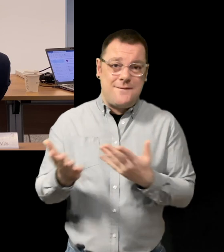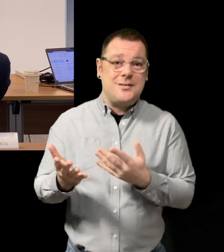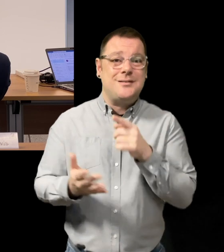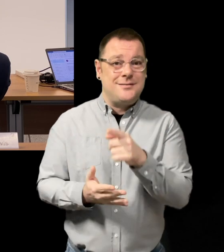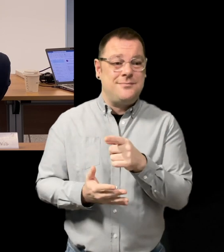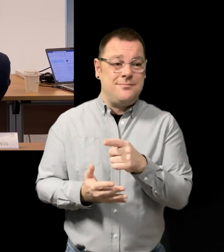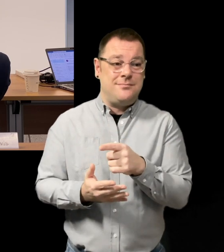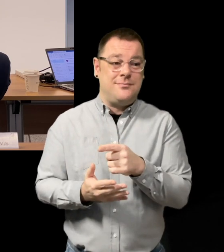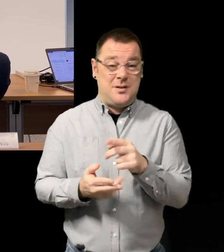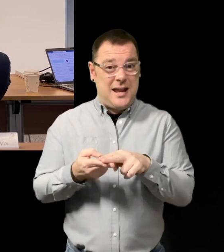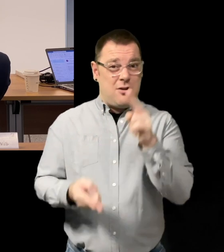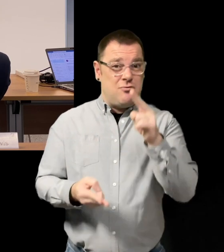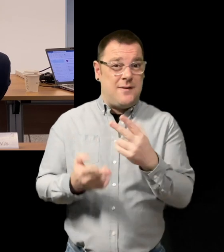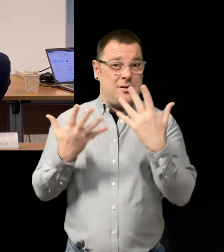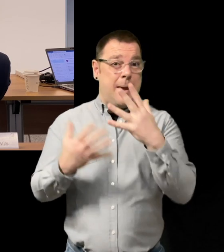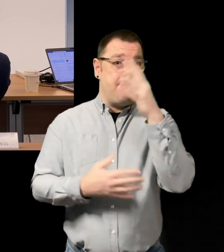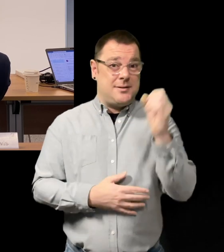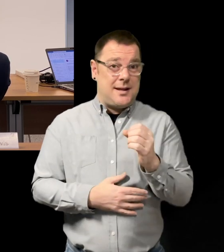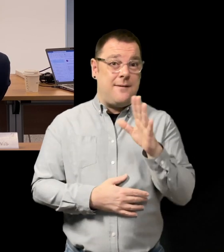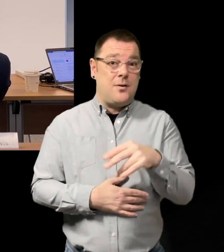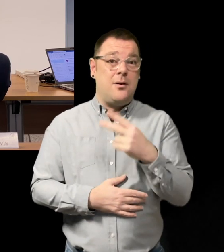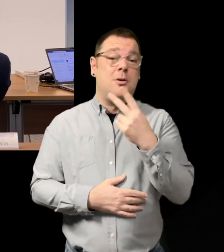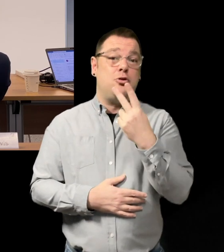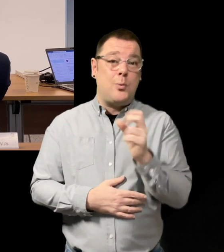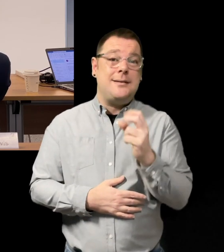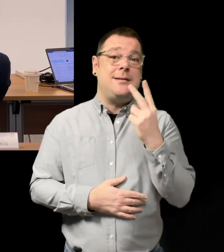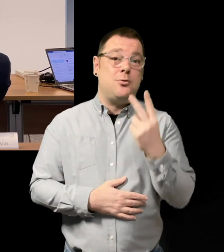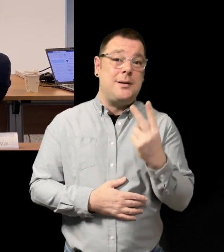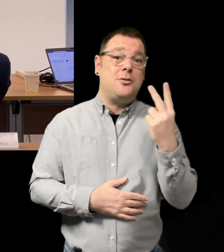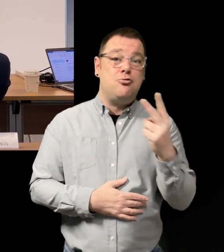An increased budget of more than 10% from 22/23.